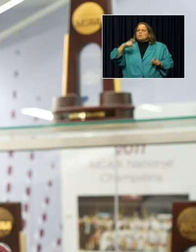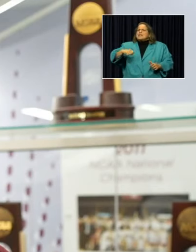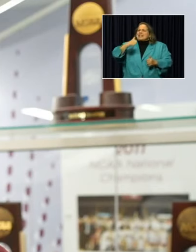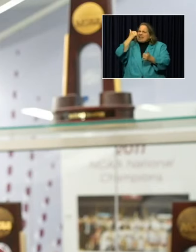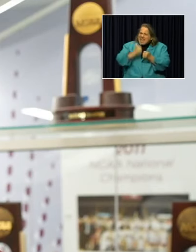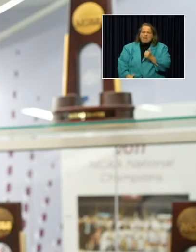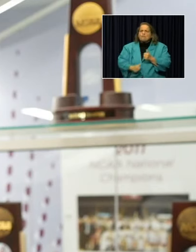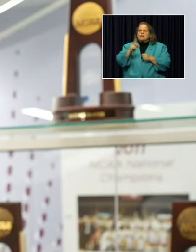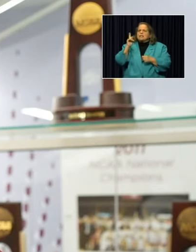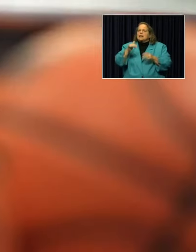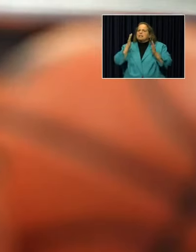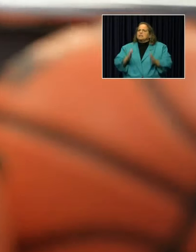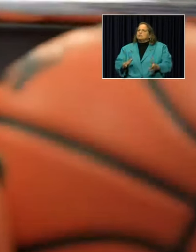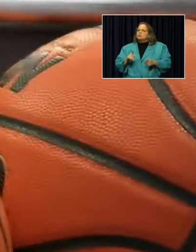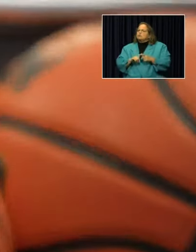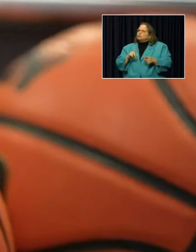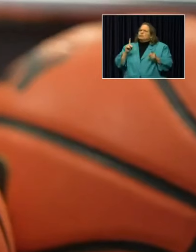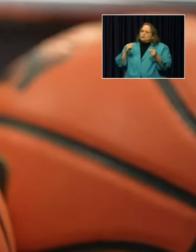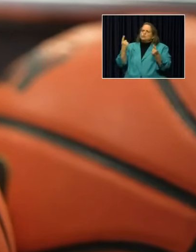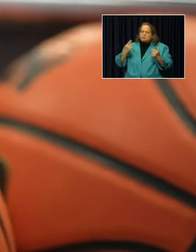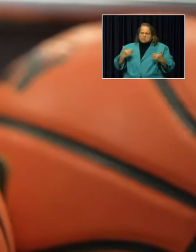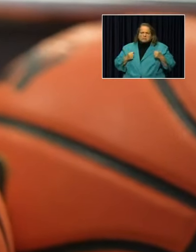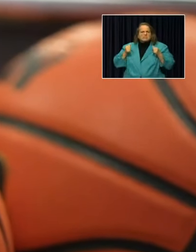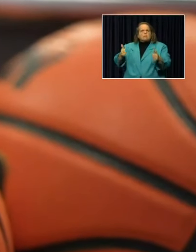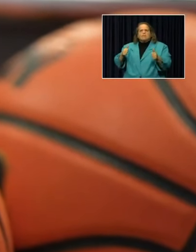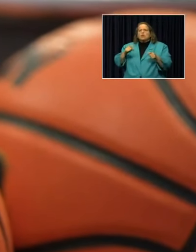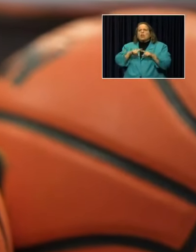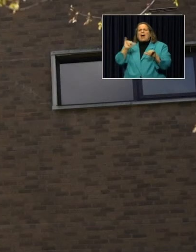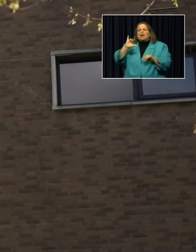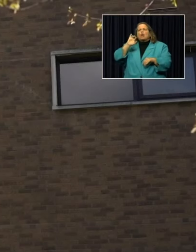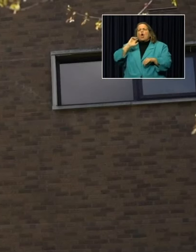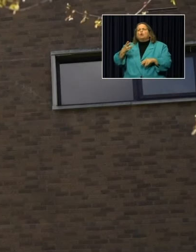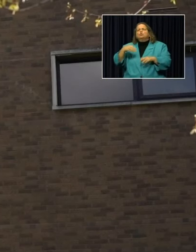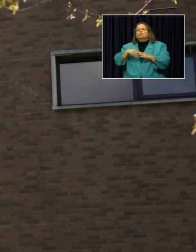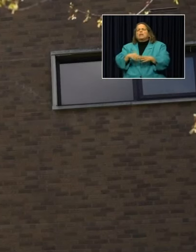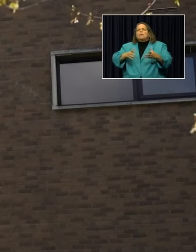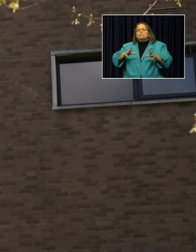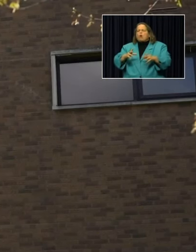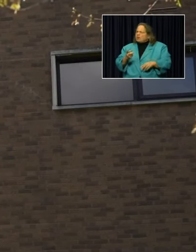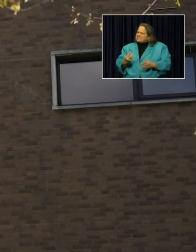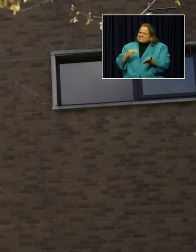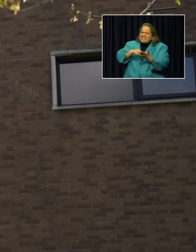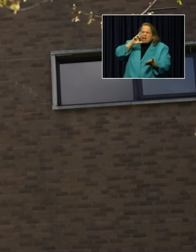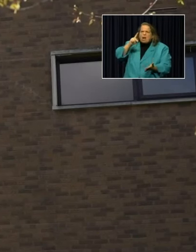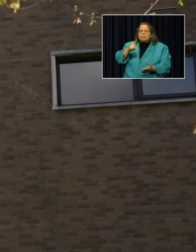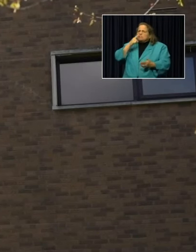NOW I'M KEEPING MY DISTANCE.